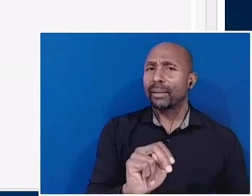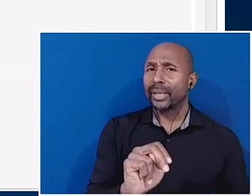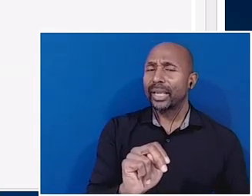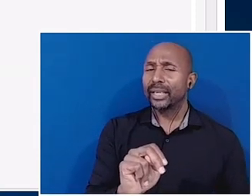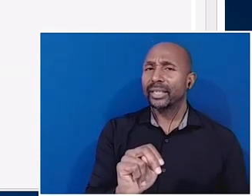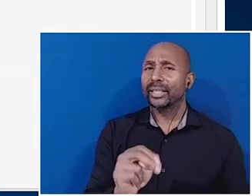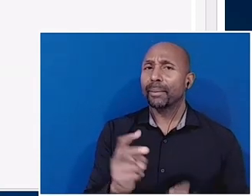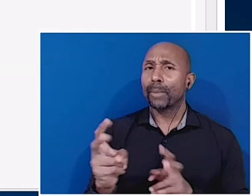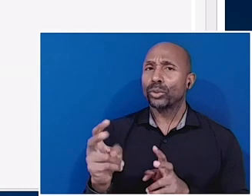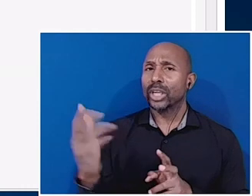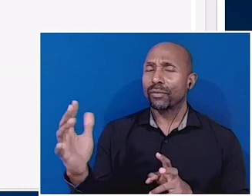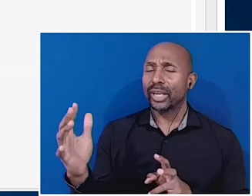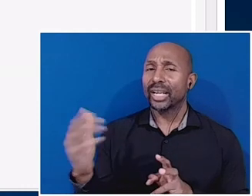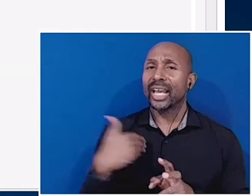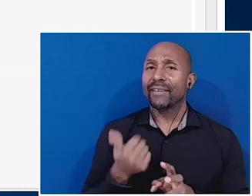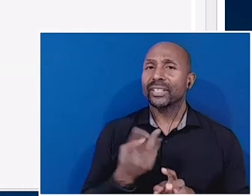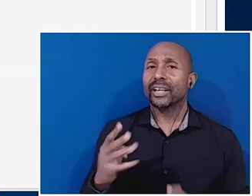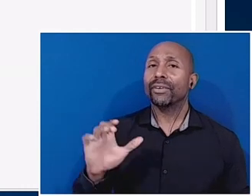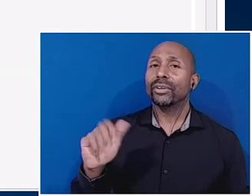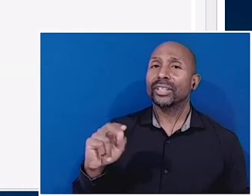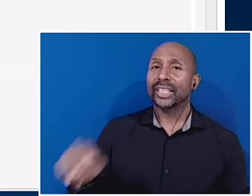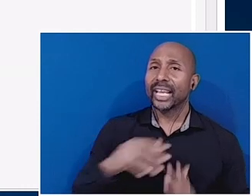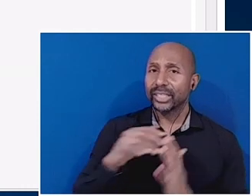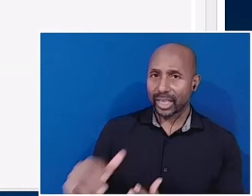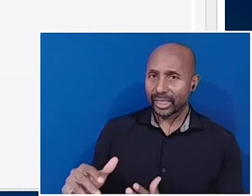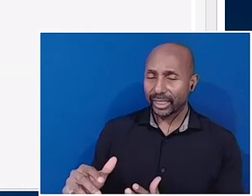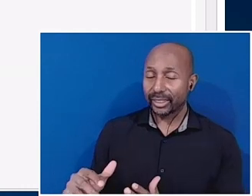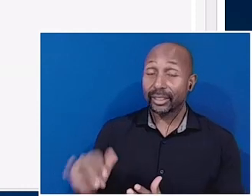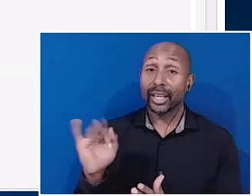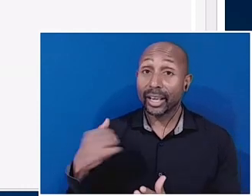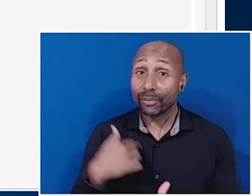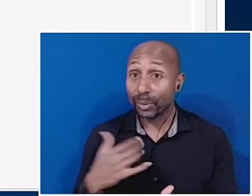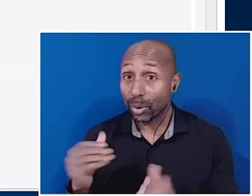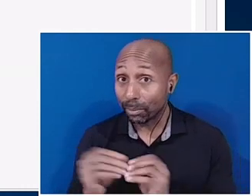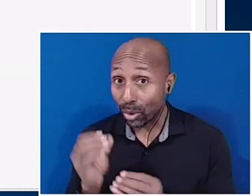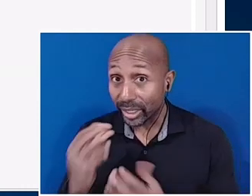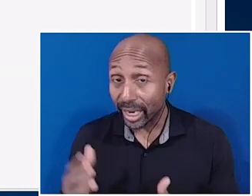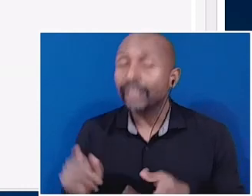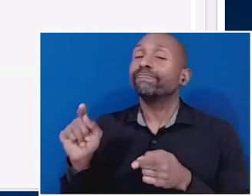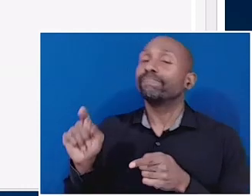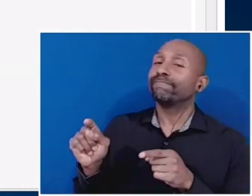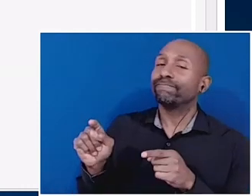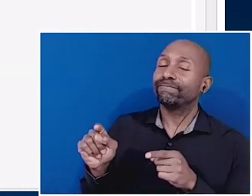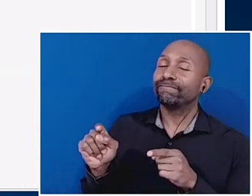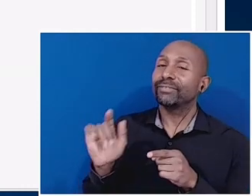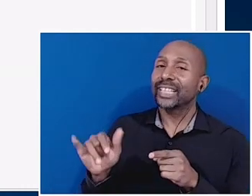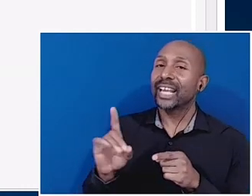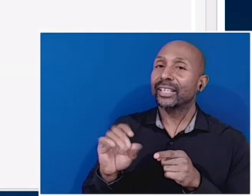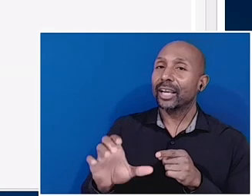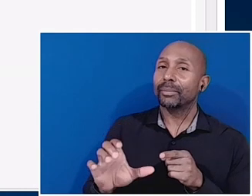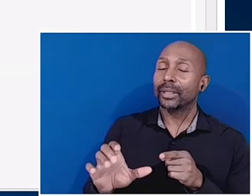So, if we're looking for more data, there it is. Saying that, like, current regulations are not doing enough.